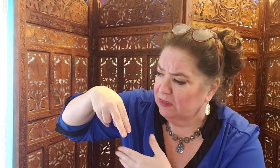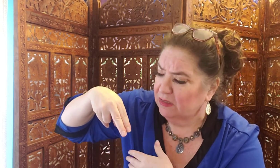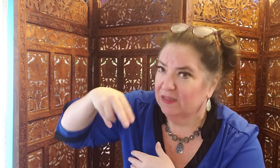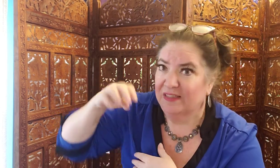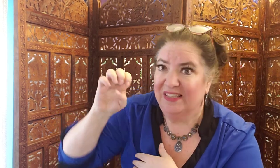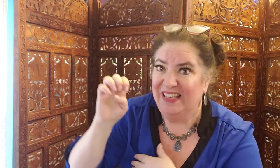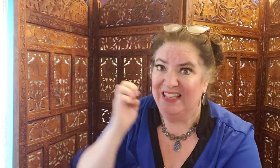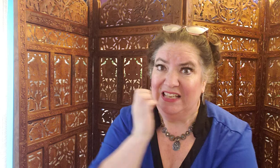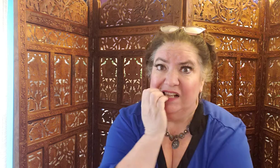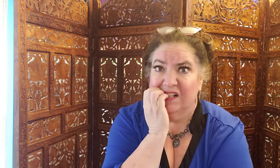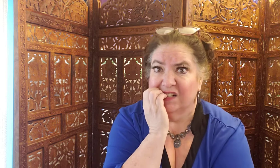"e"